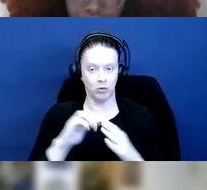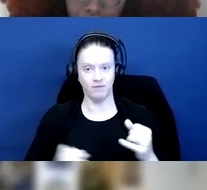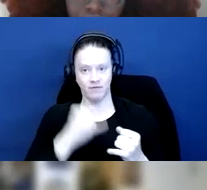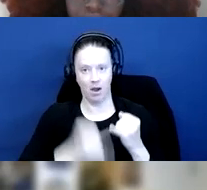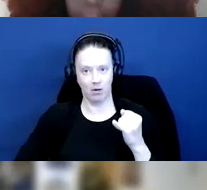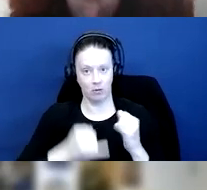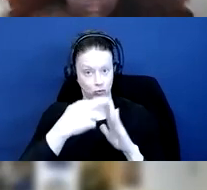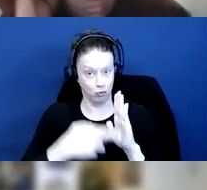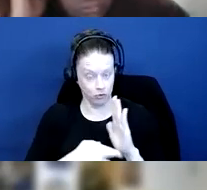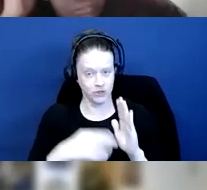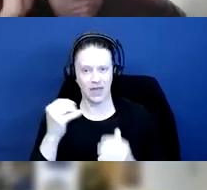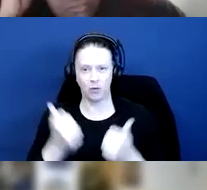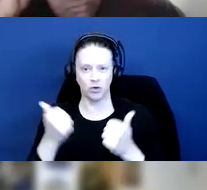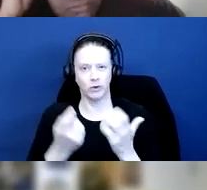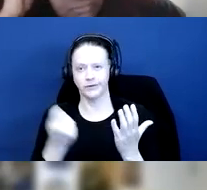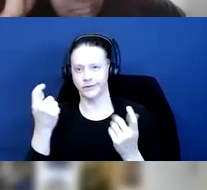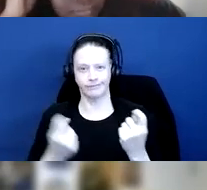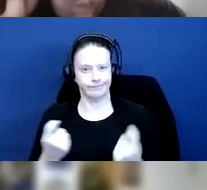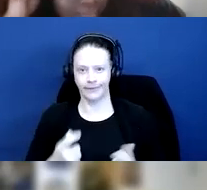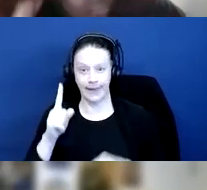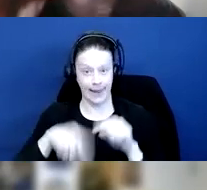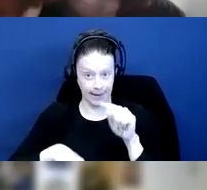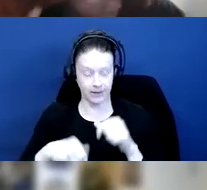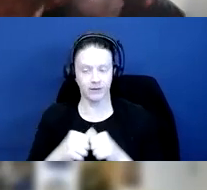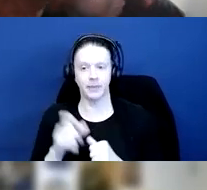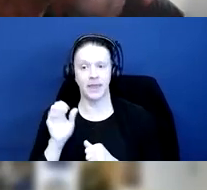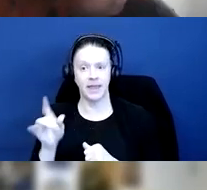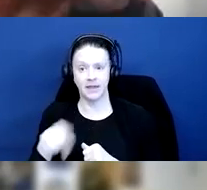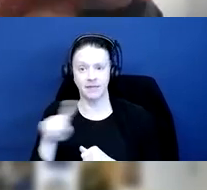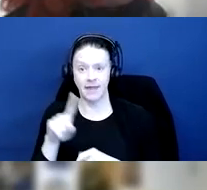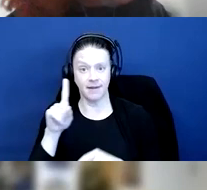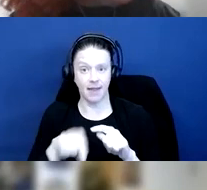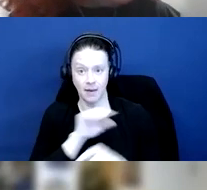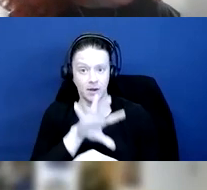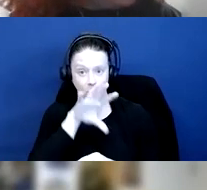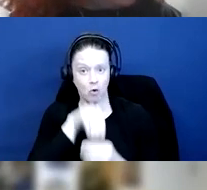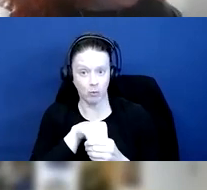and then which ones can't. If they can't be incorporated into the rule,